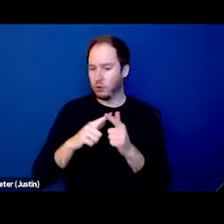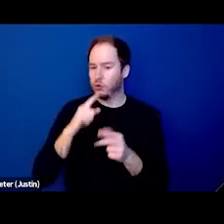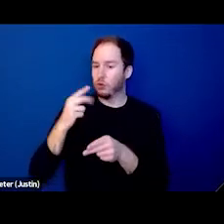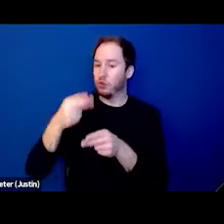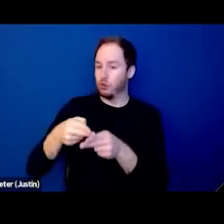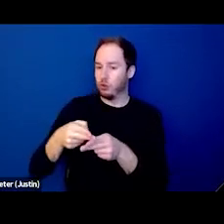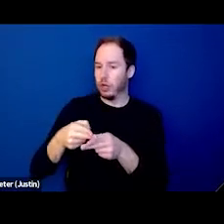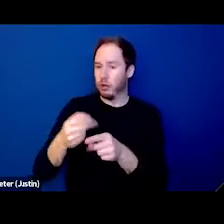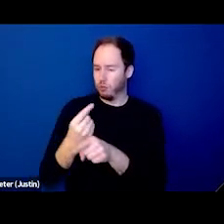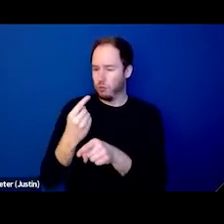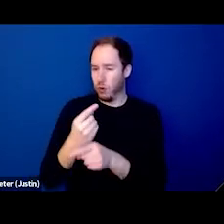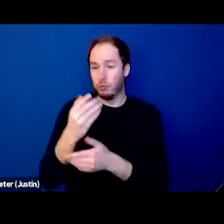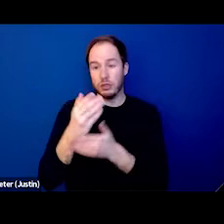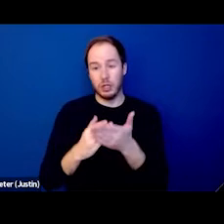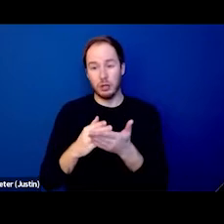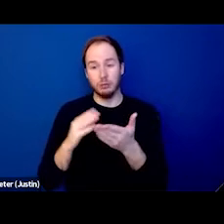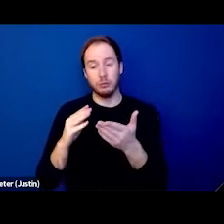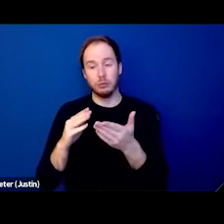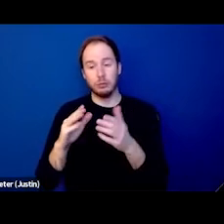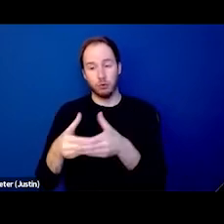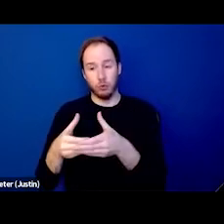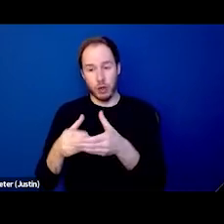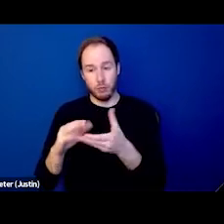Some tribal communities have a more formal environment,